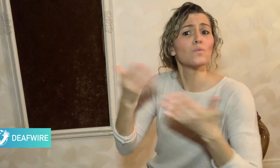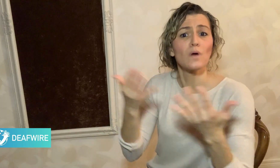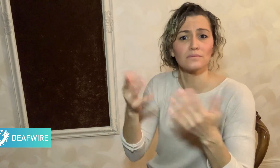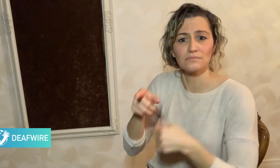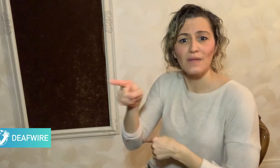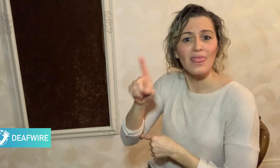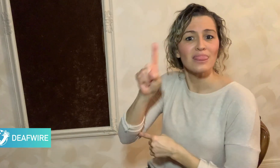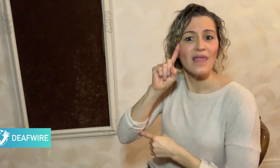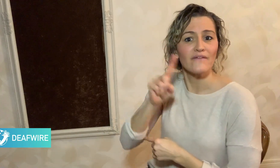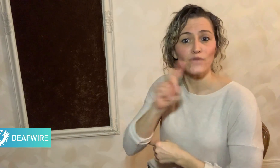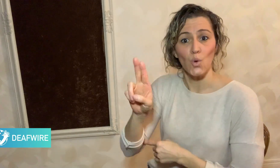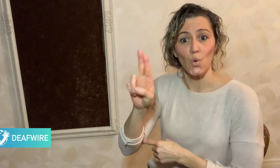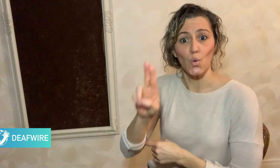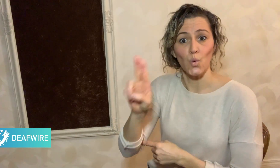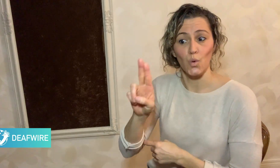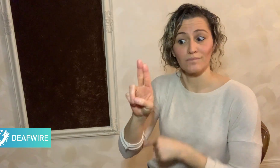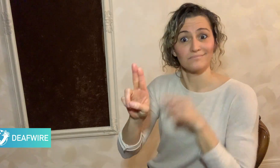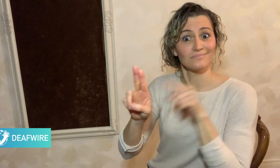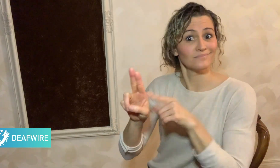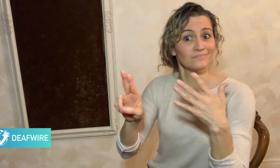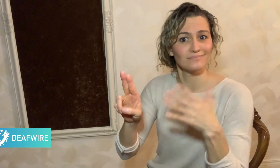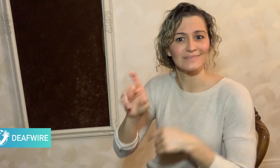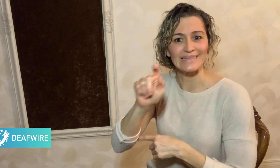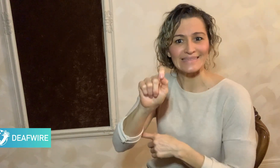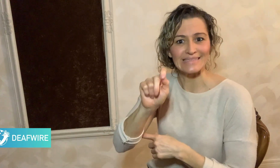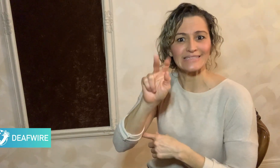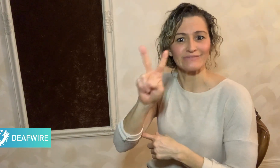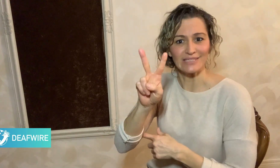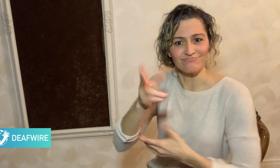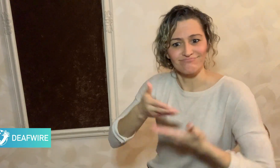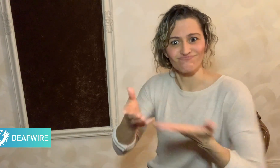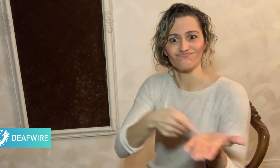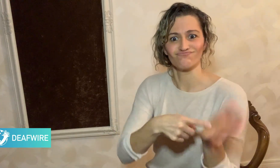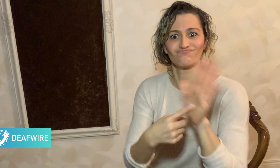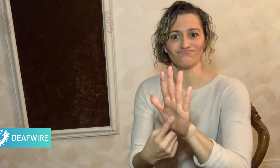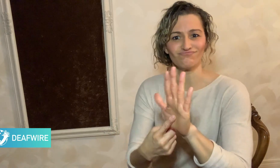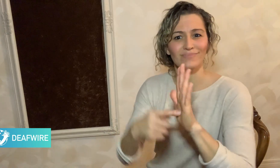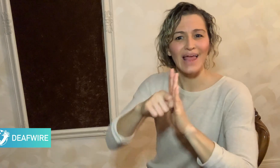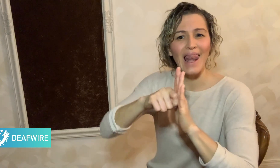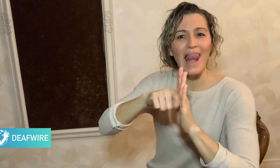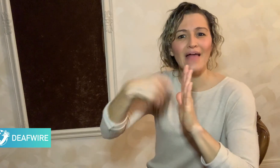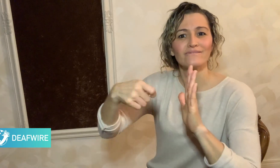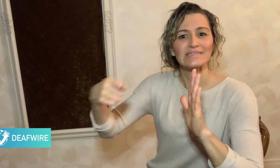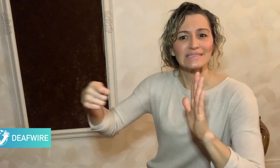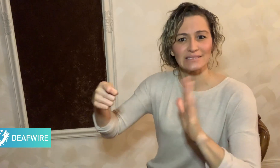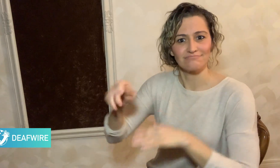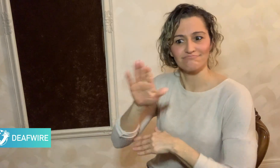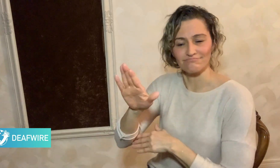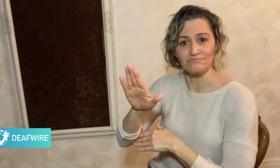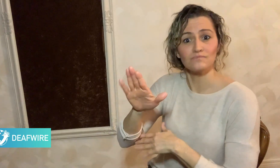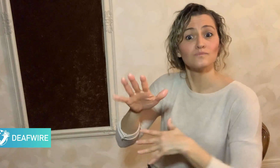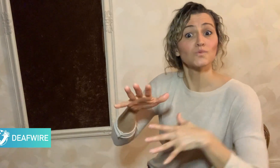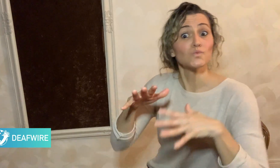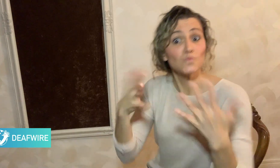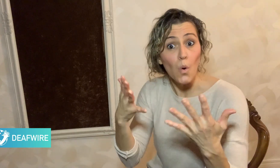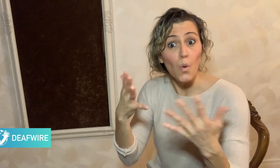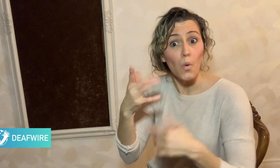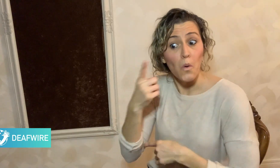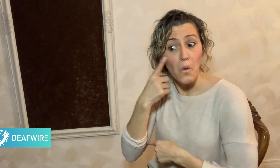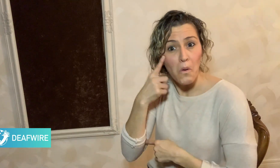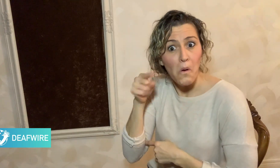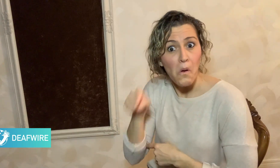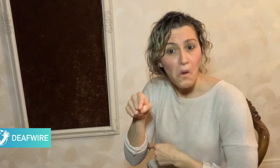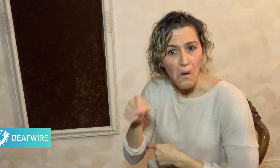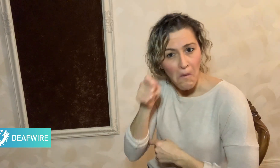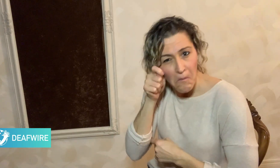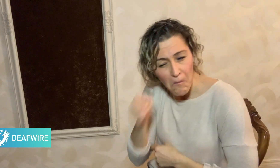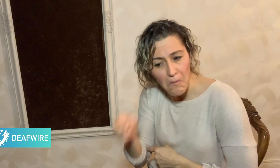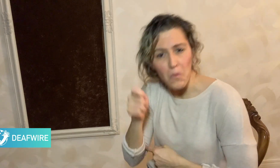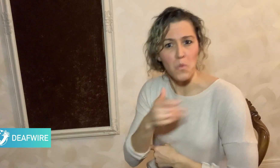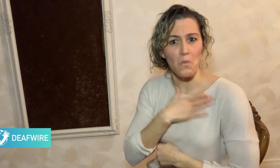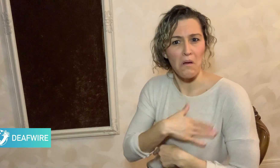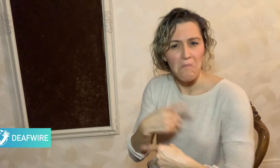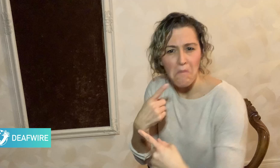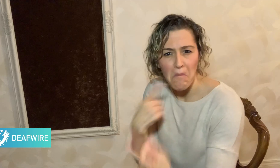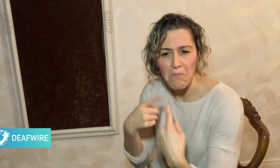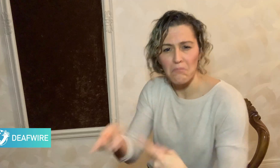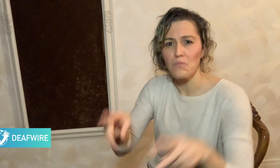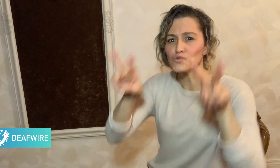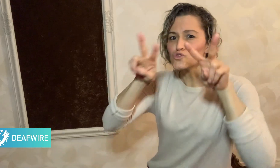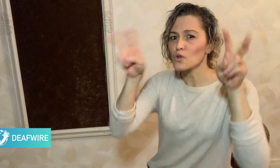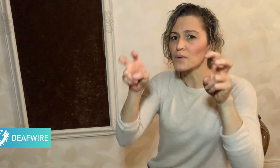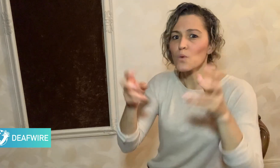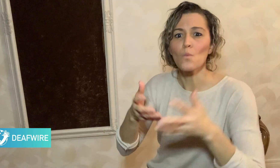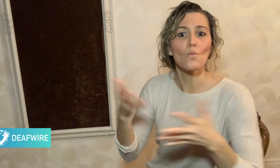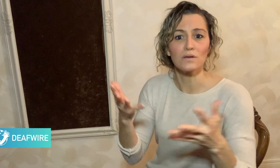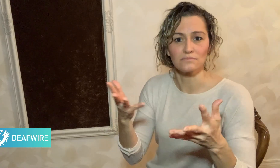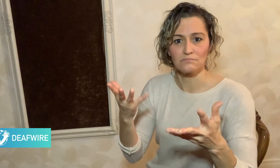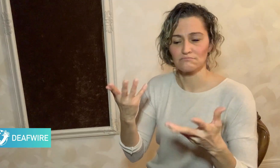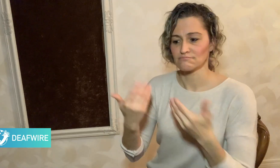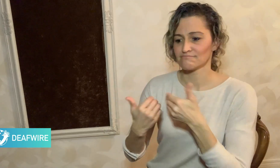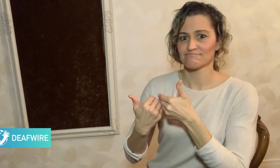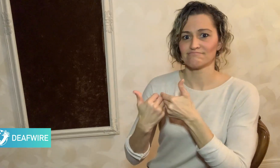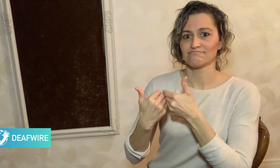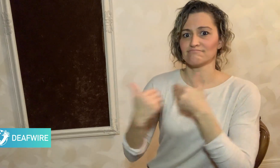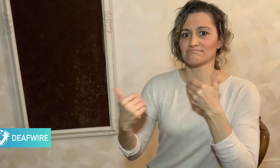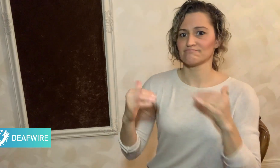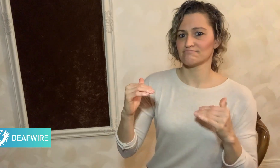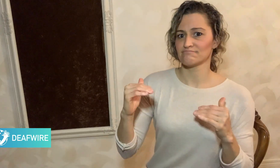in response to recent discussions on social media about Deaf U,